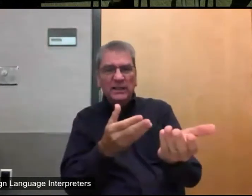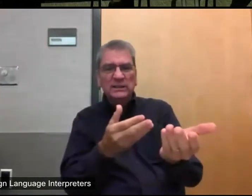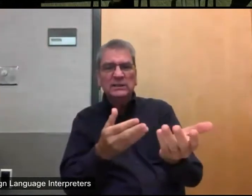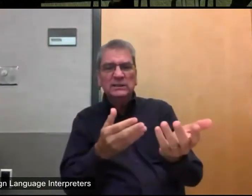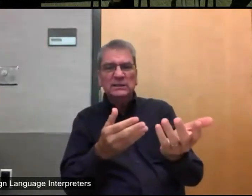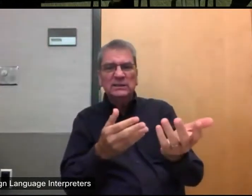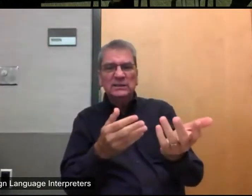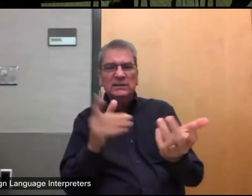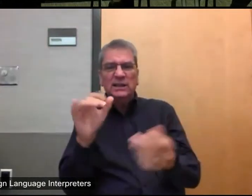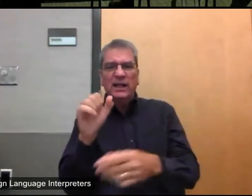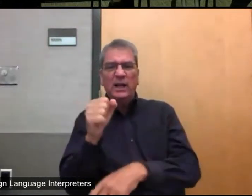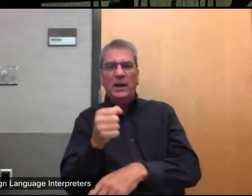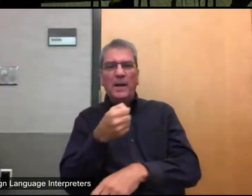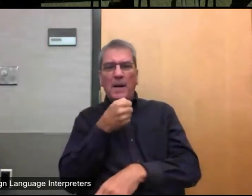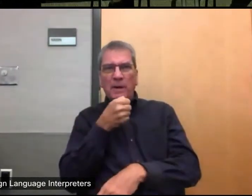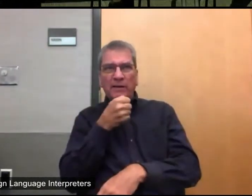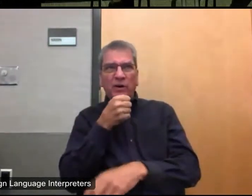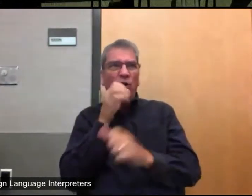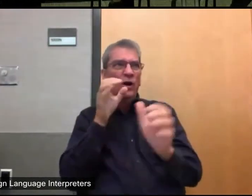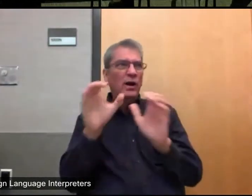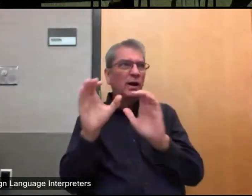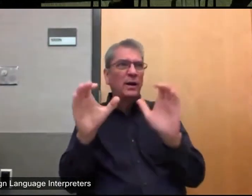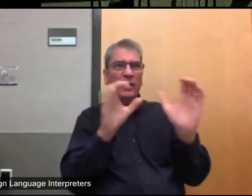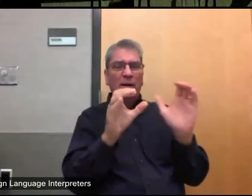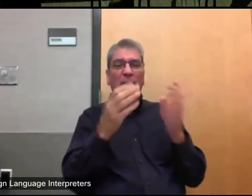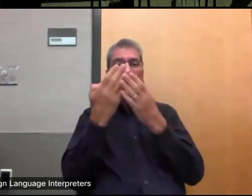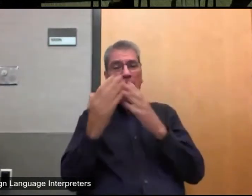the megaphone of communications, and I think a really public health communications, we're